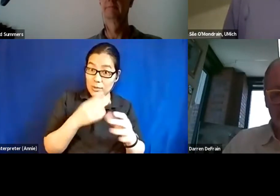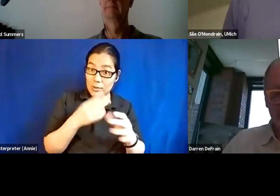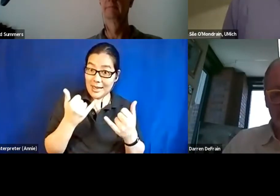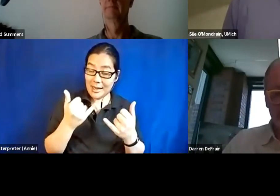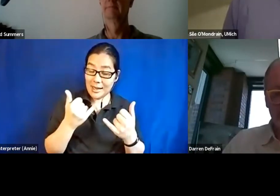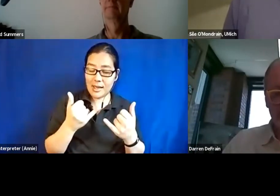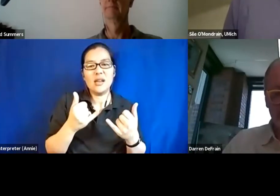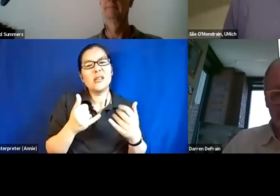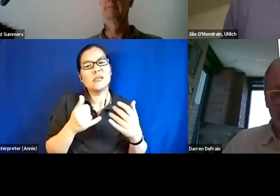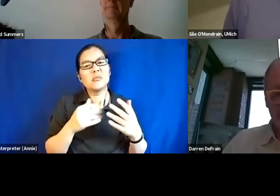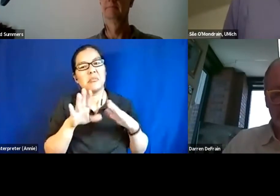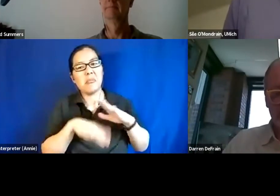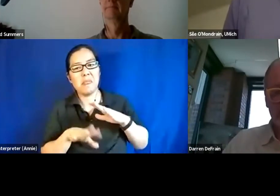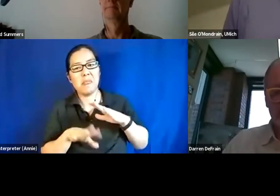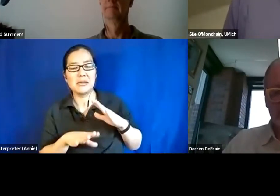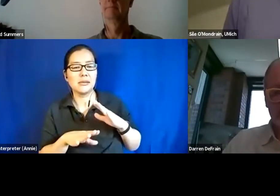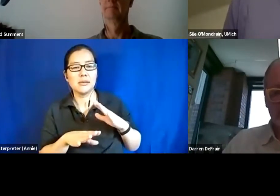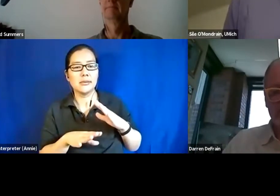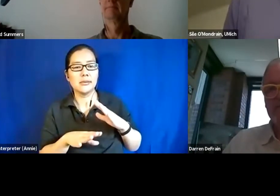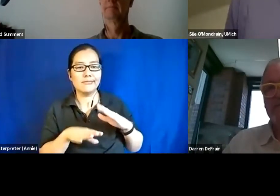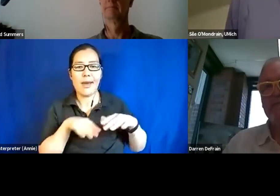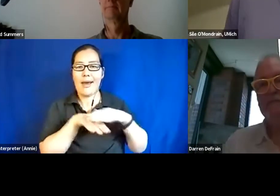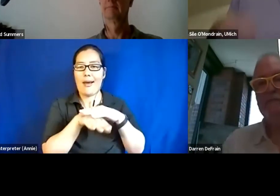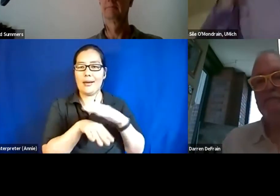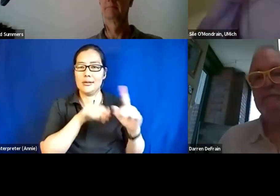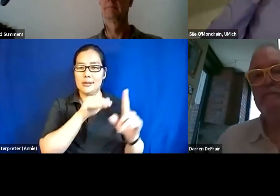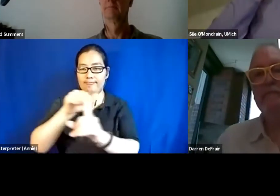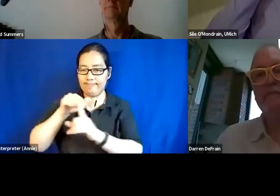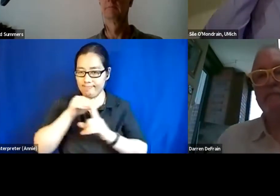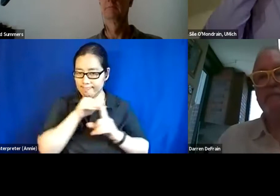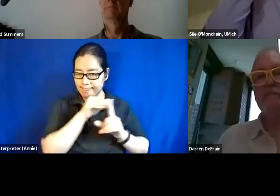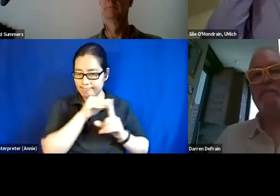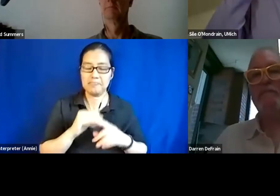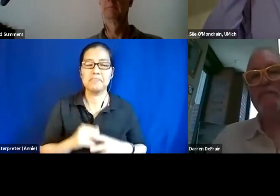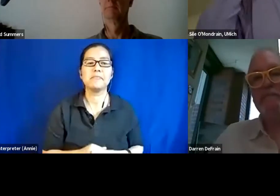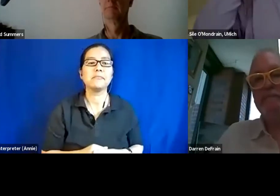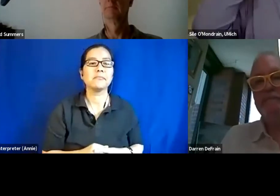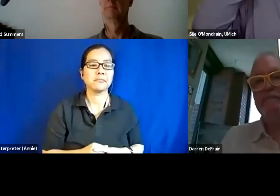some access reminders. We have a few access